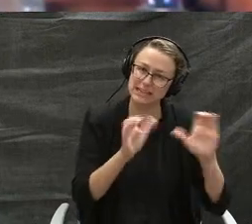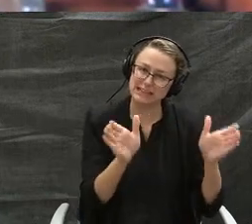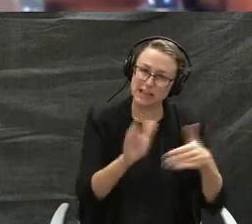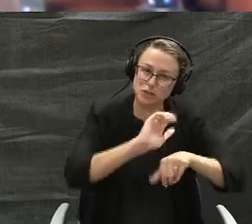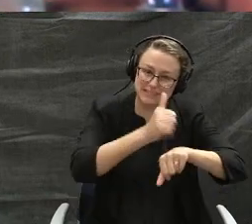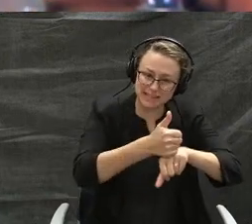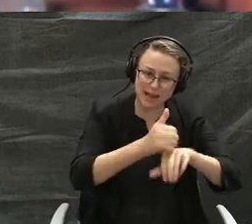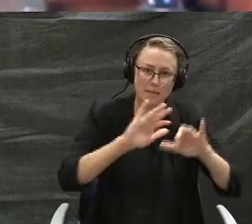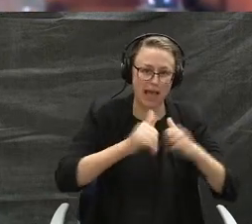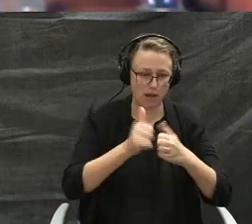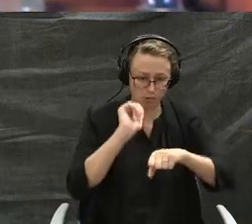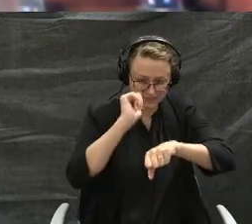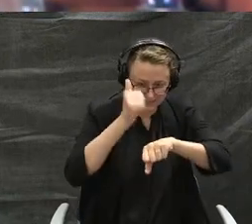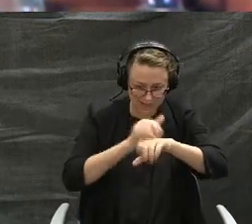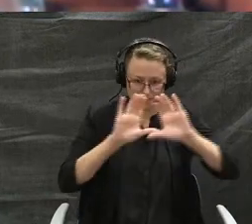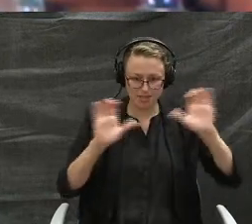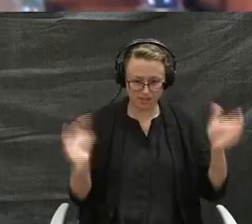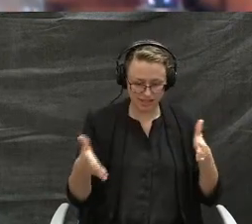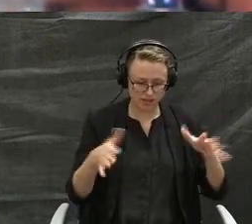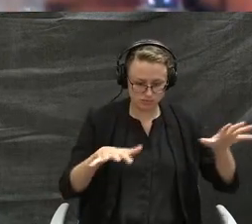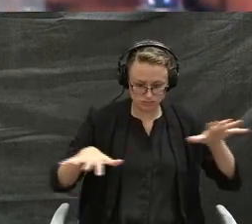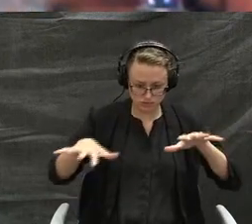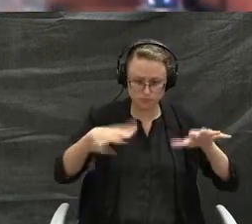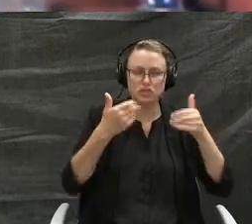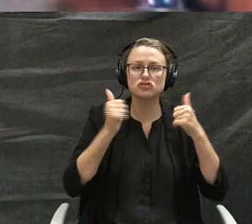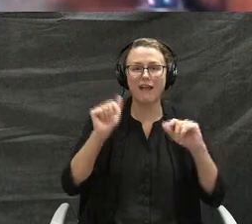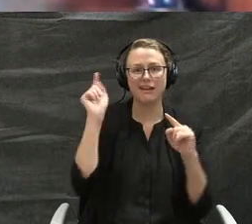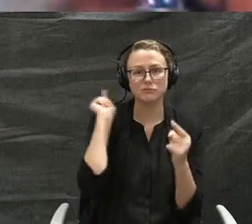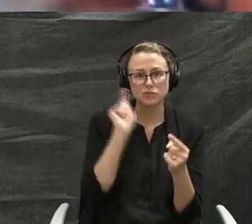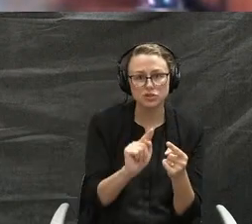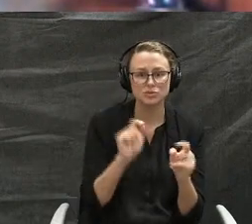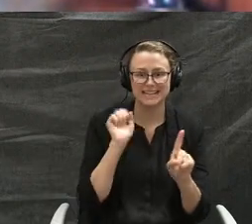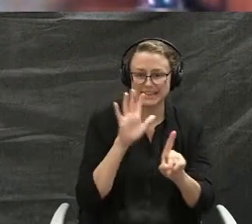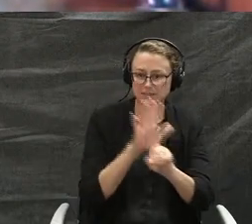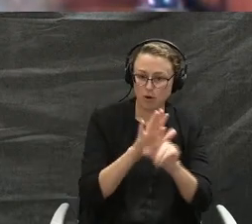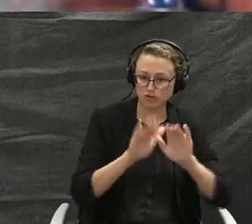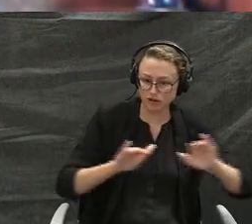How are we arranging these classrooms to try to minimize exposure of children to each